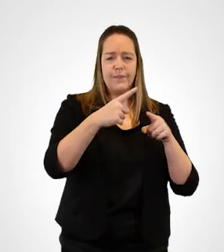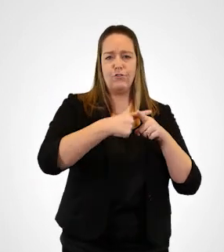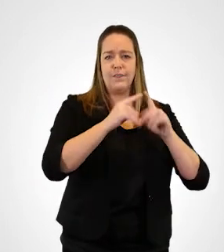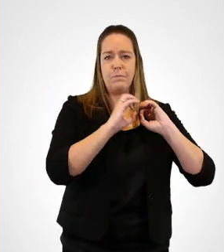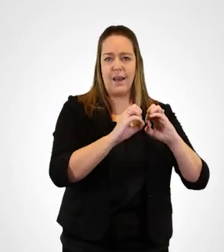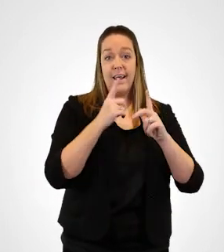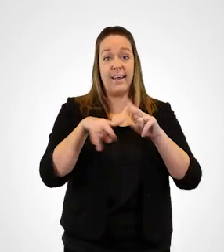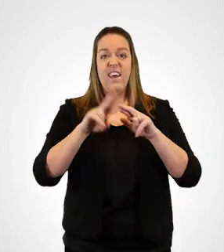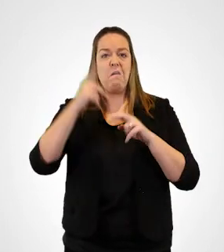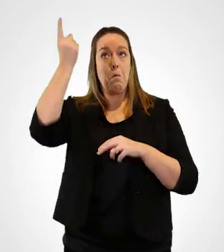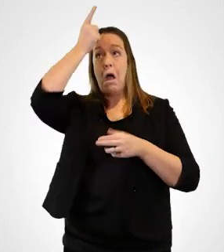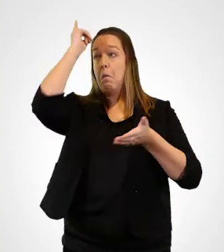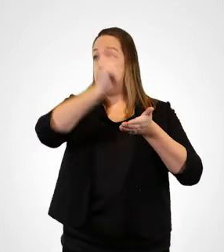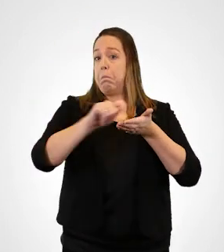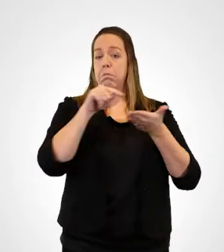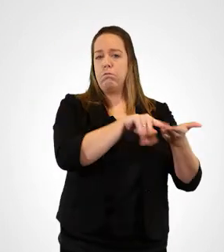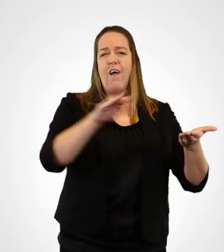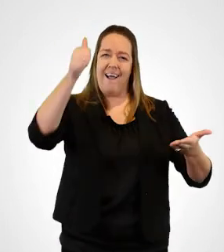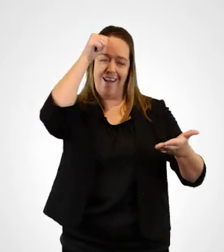So if you gave them made-up words, they could tell you which ones